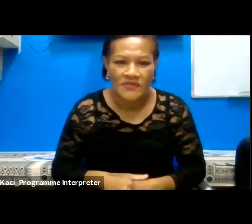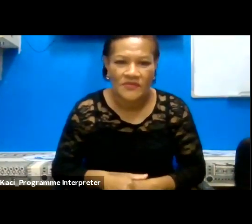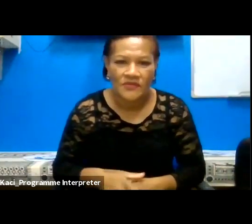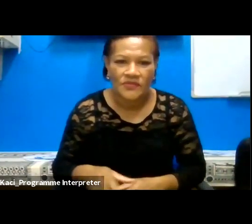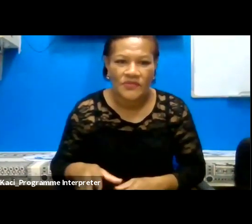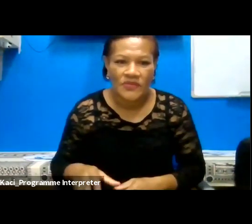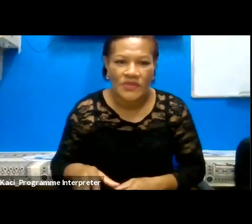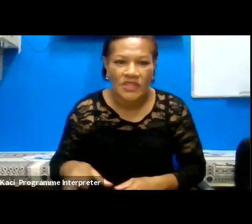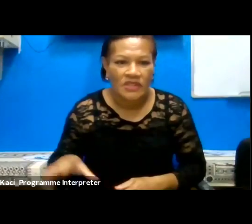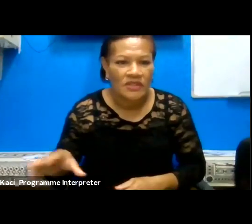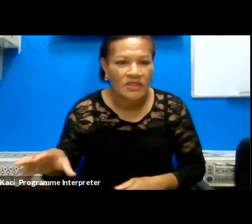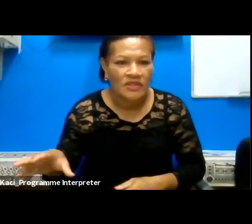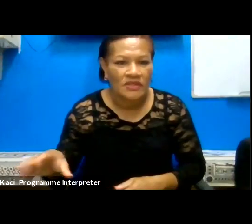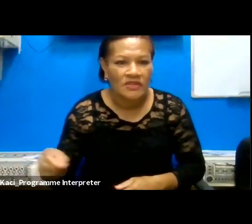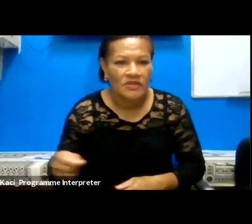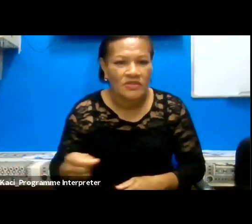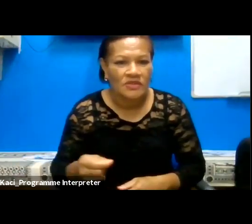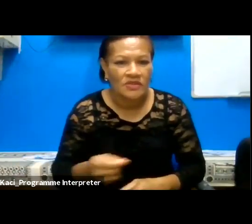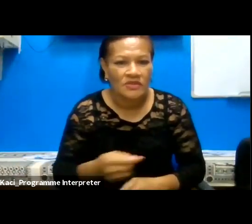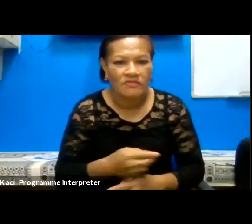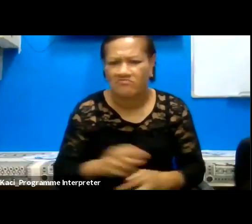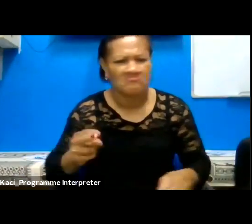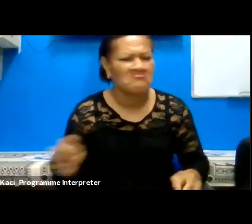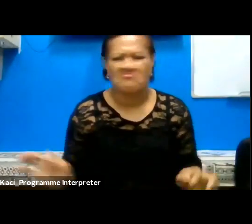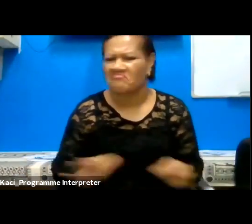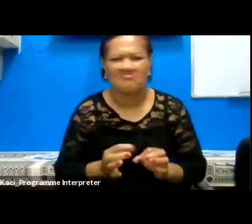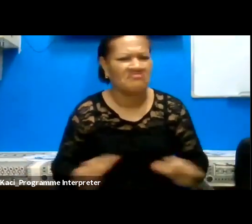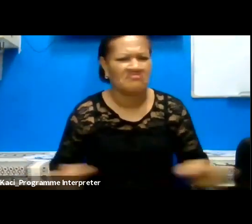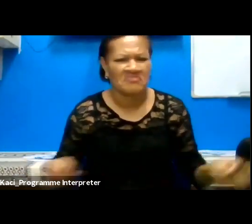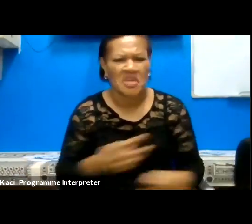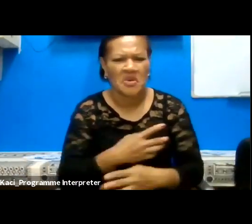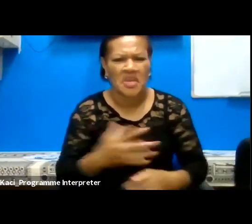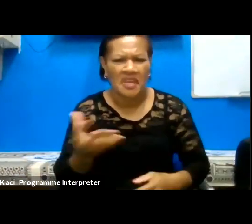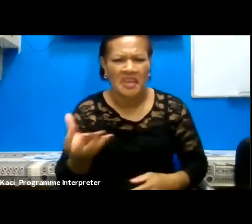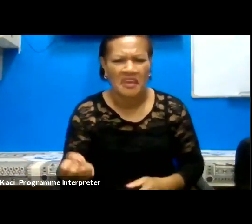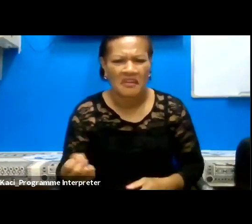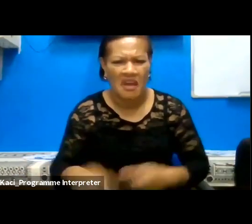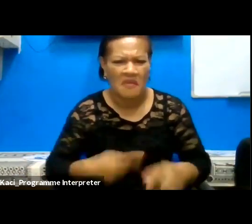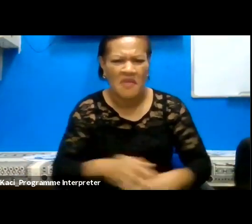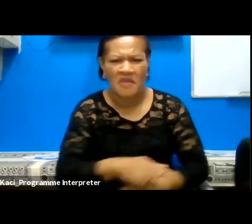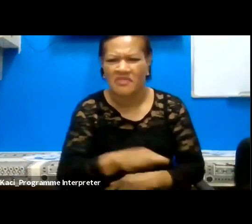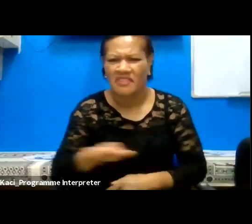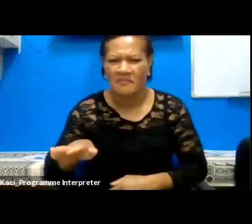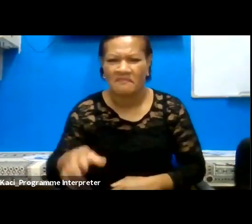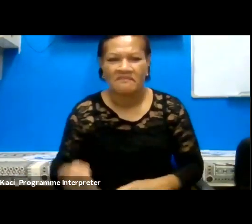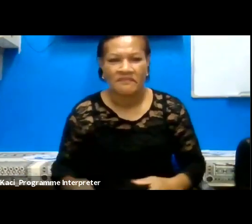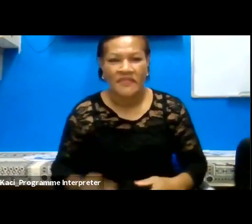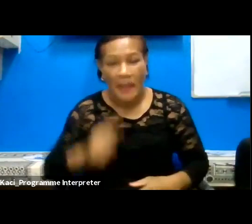first language is not any other language but it's only only